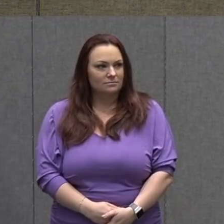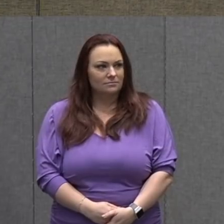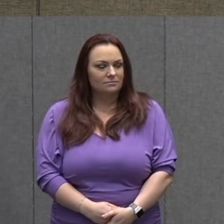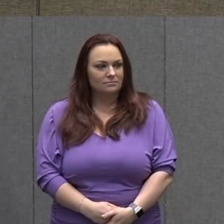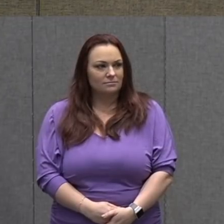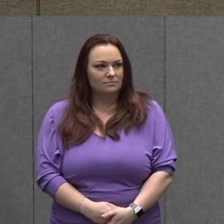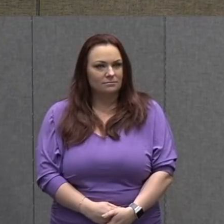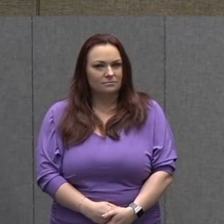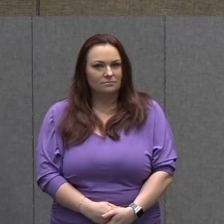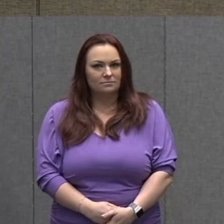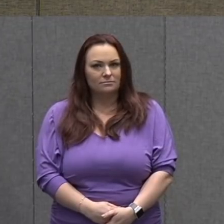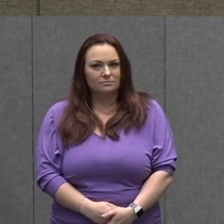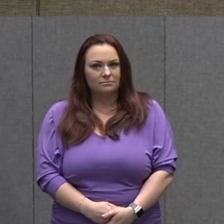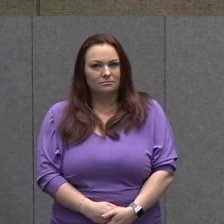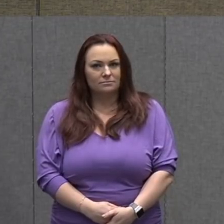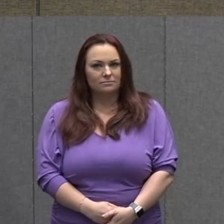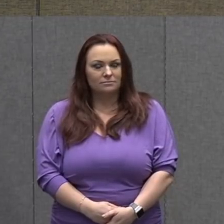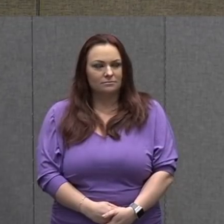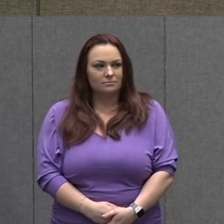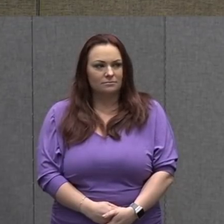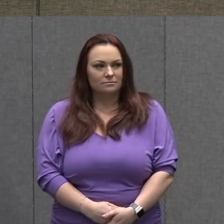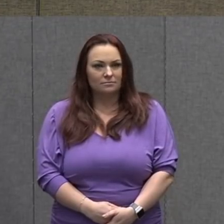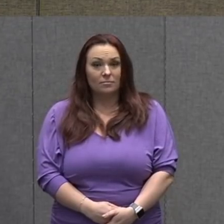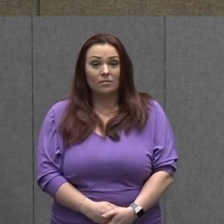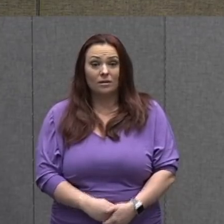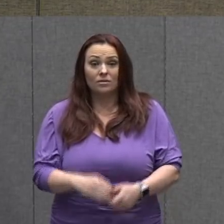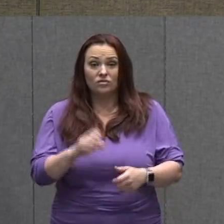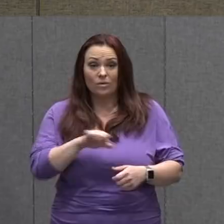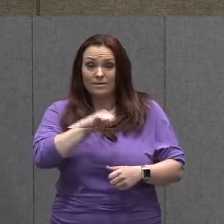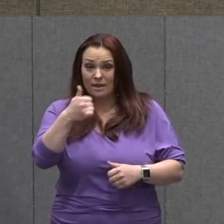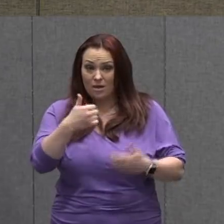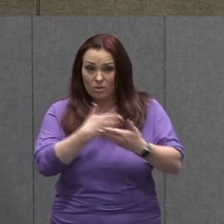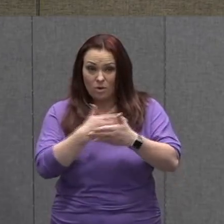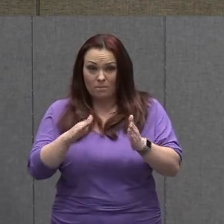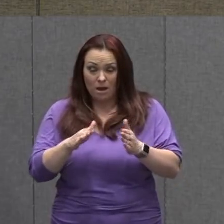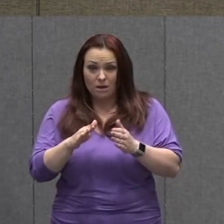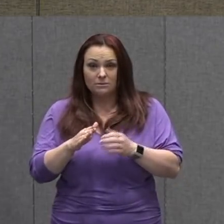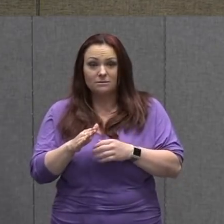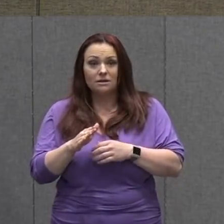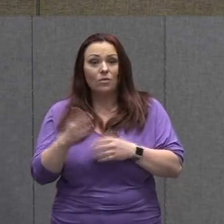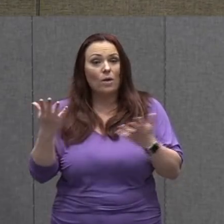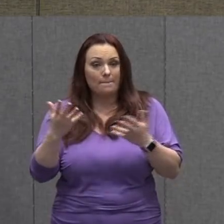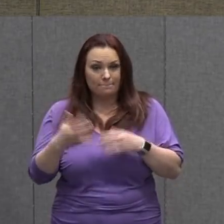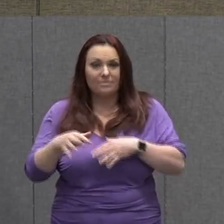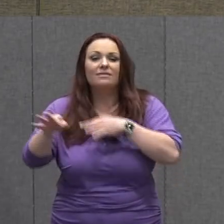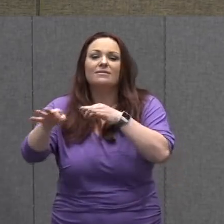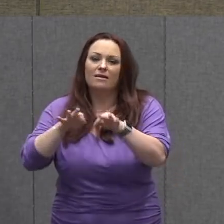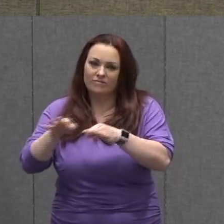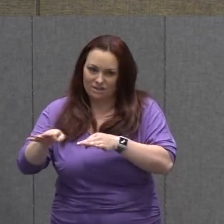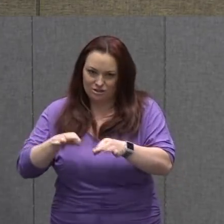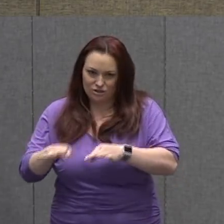Now, what goes up here? That's right, the definition. Let's read it again together